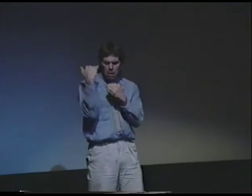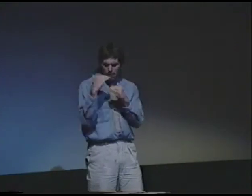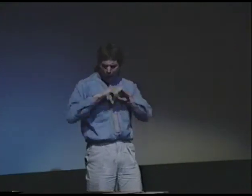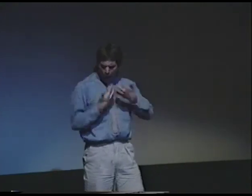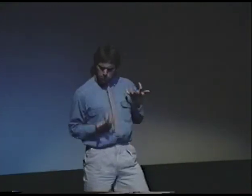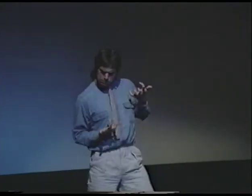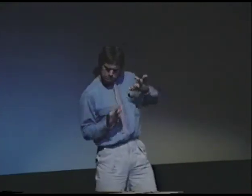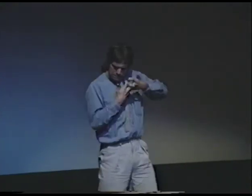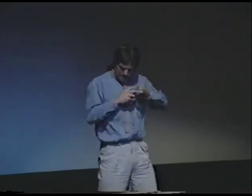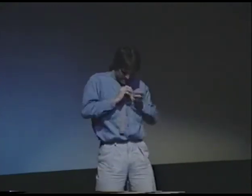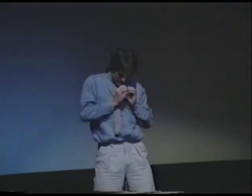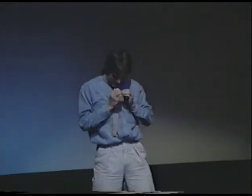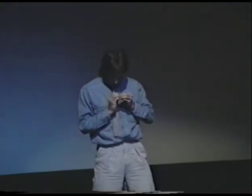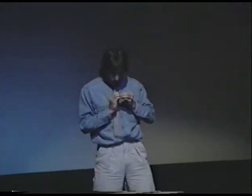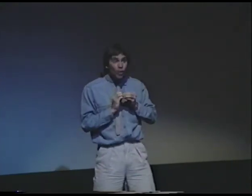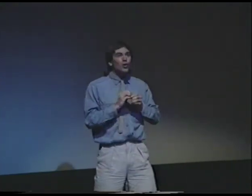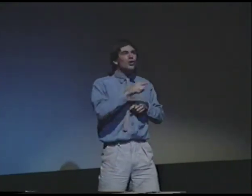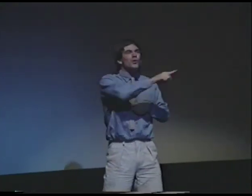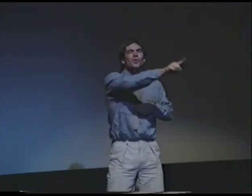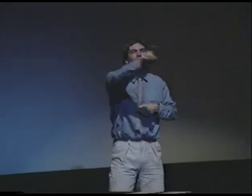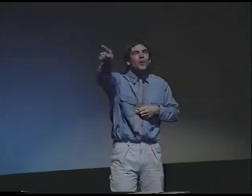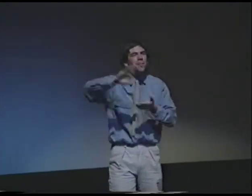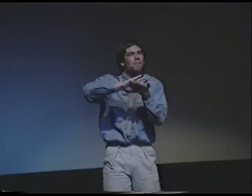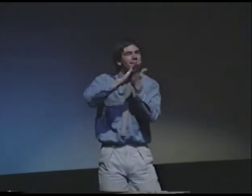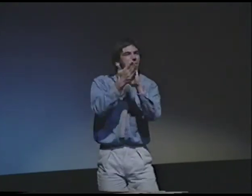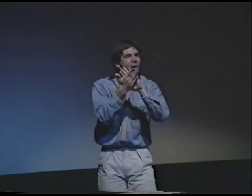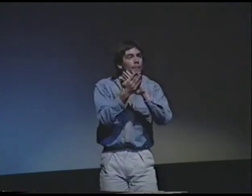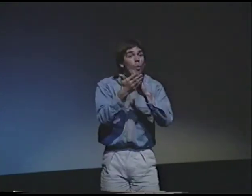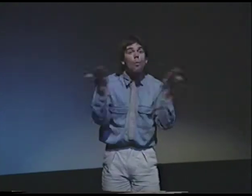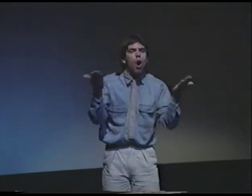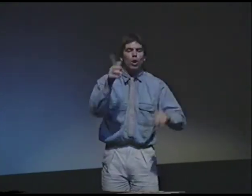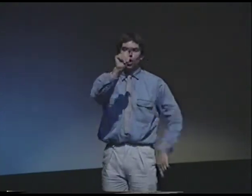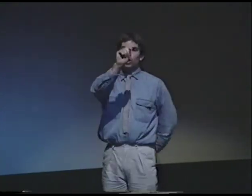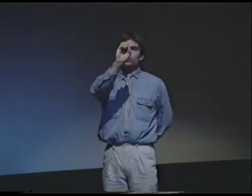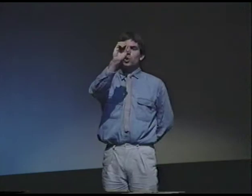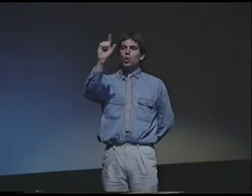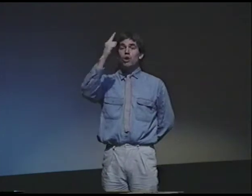understanding your body limits, your mental limits, and how they come together.